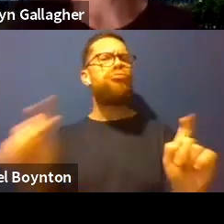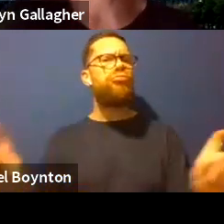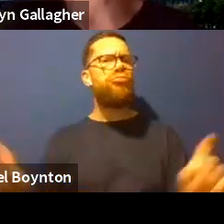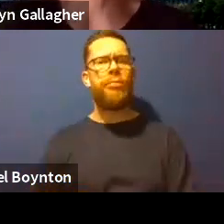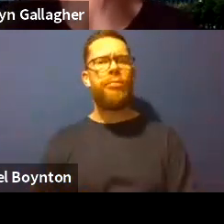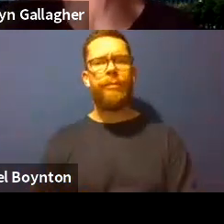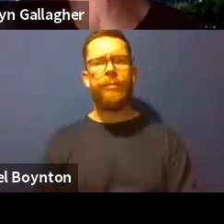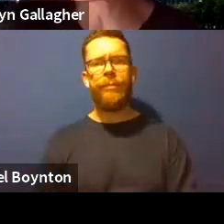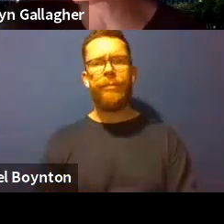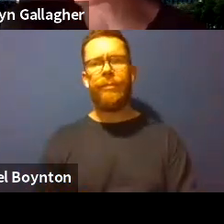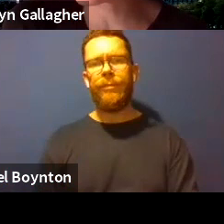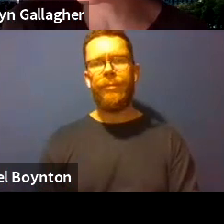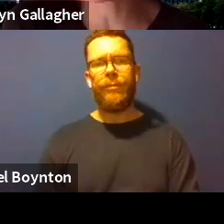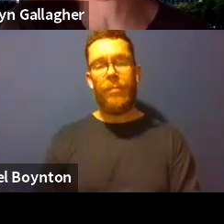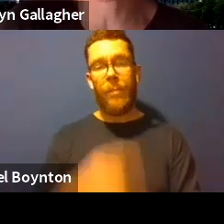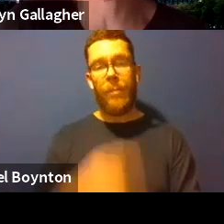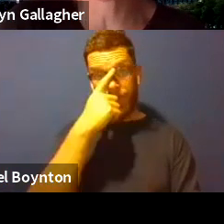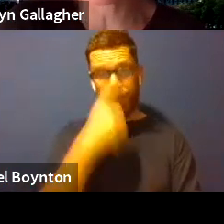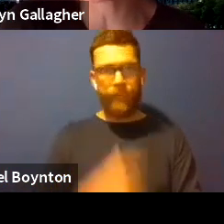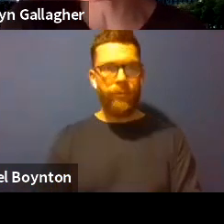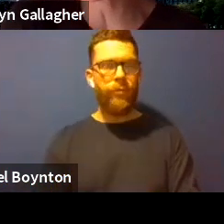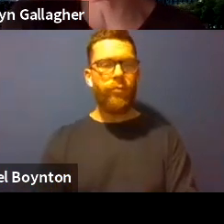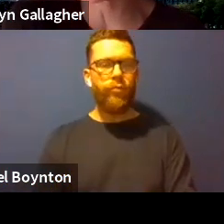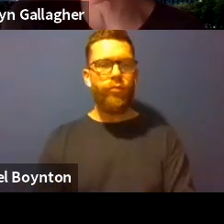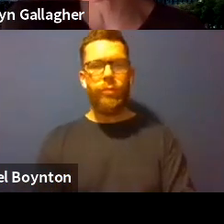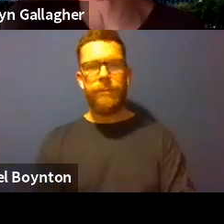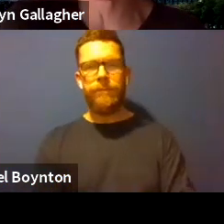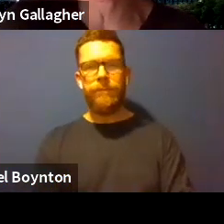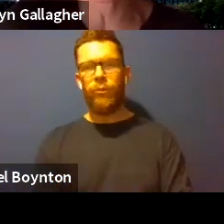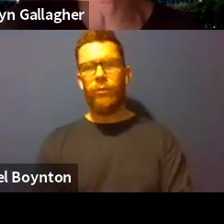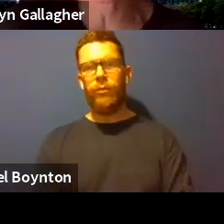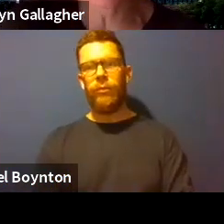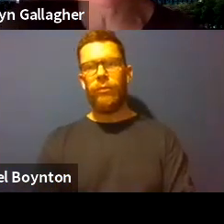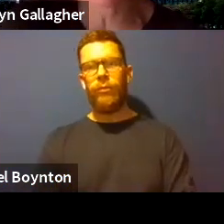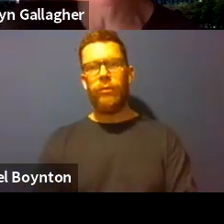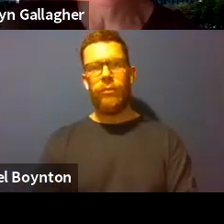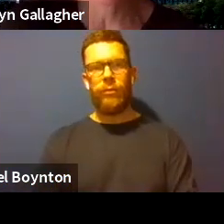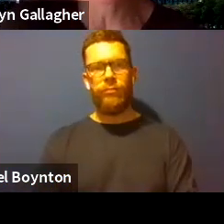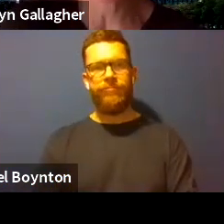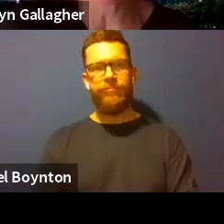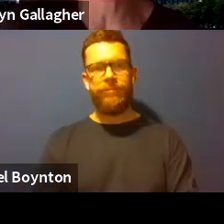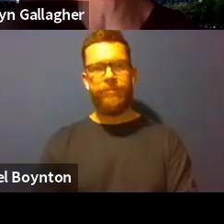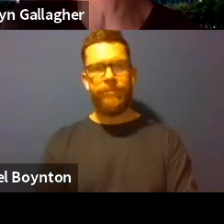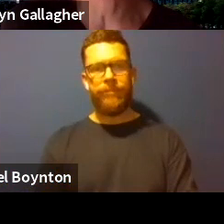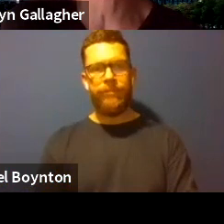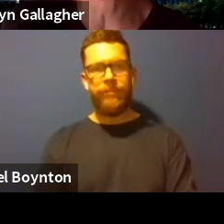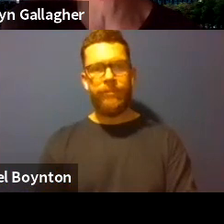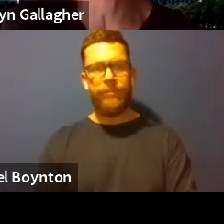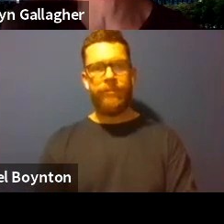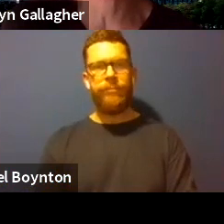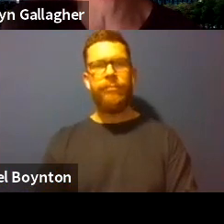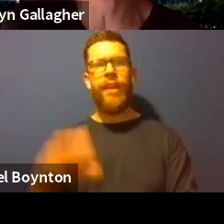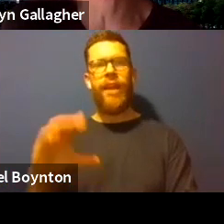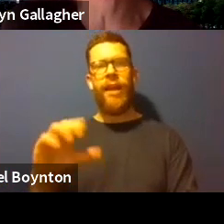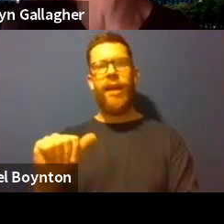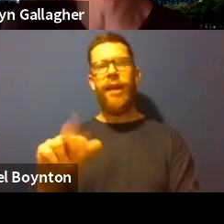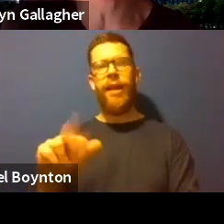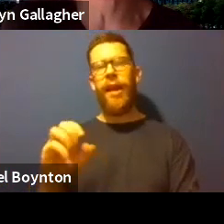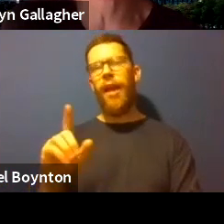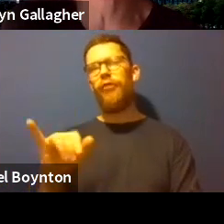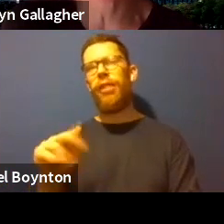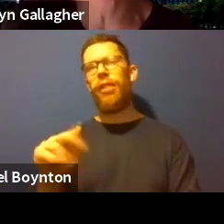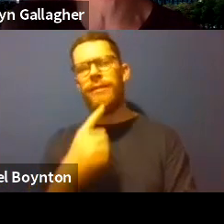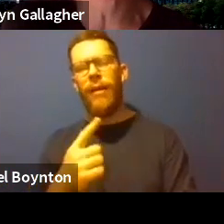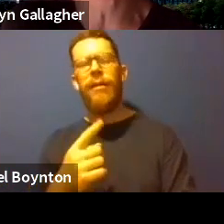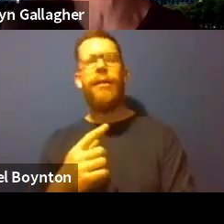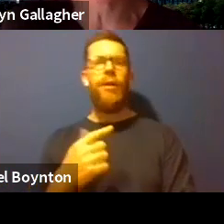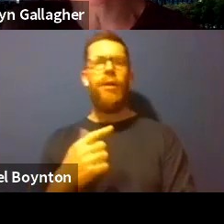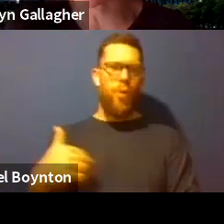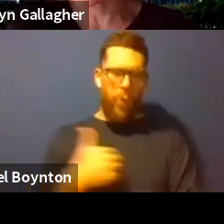Carolyn Gallagher: So if I can just sort of I think kind of end on this note, I think, Karen. We've had multiple conversations about sort of technology and public schools and I think